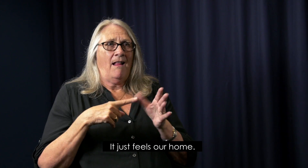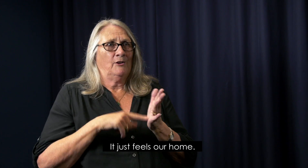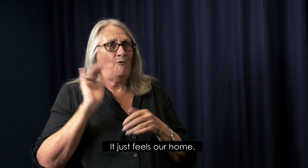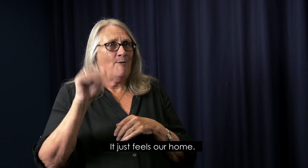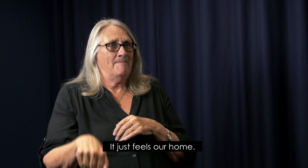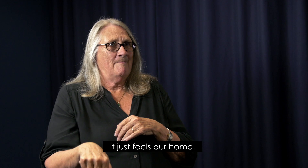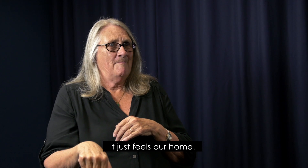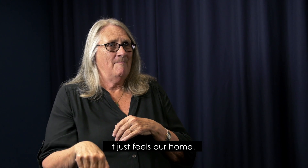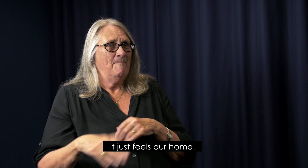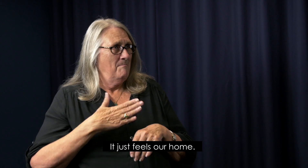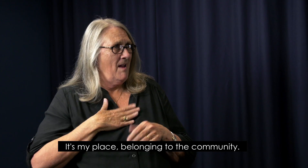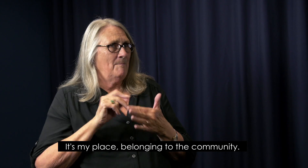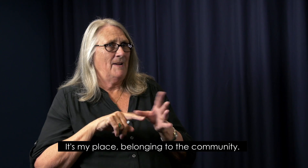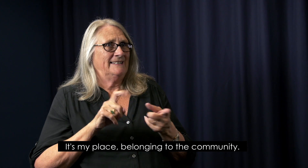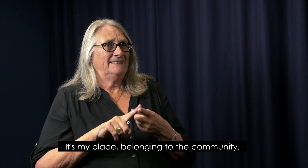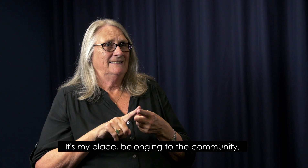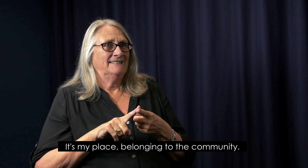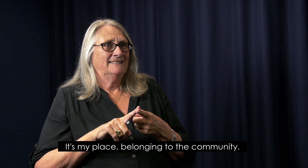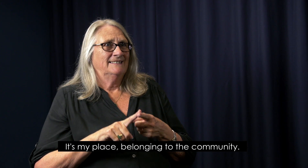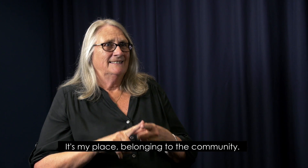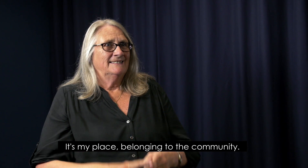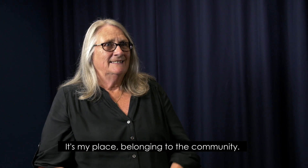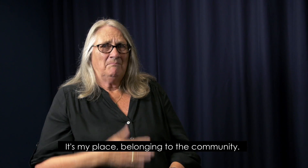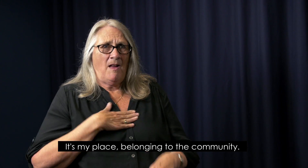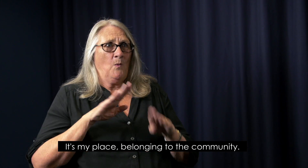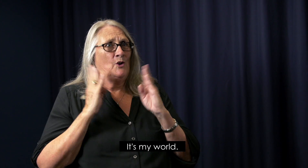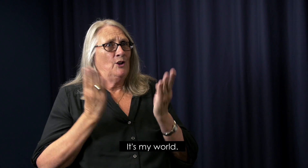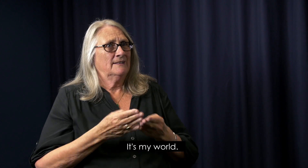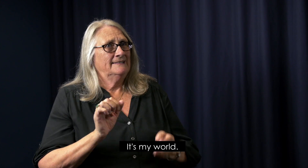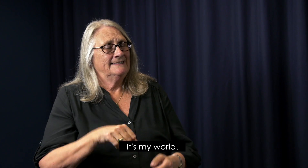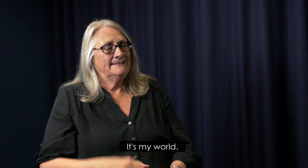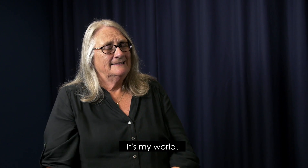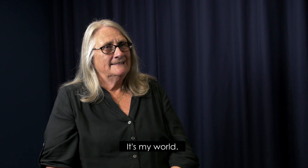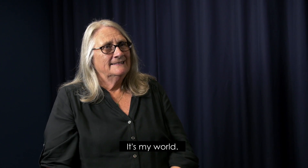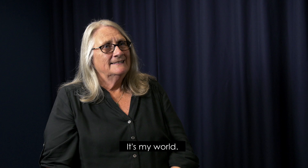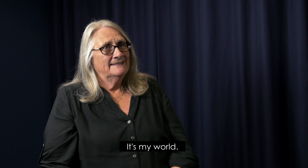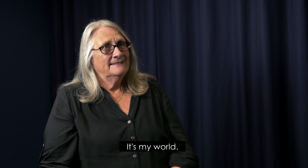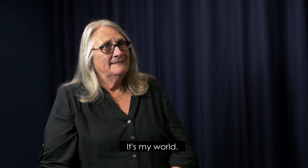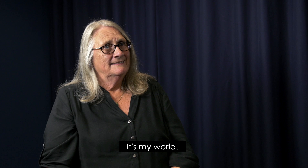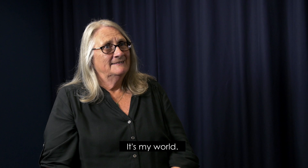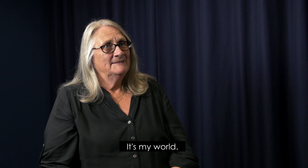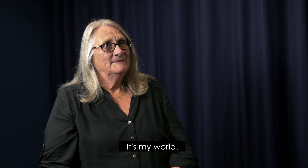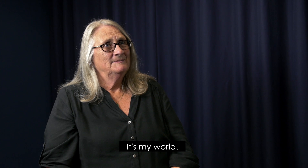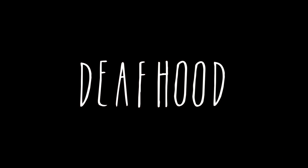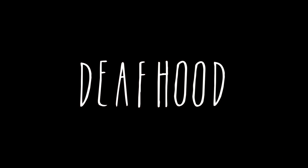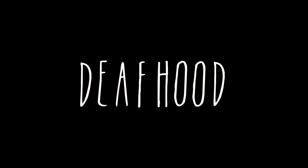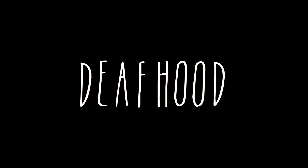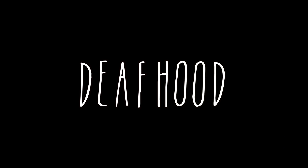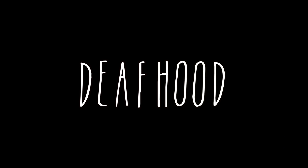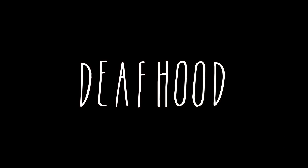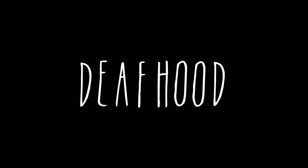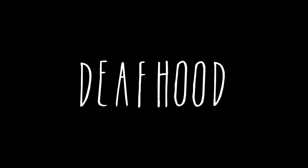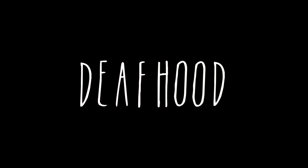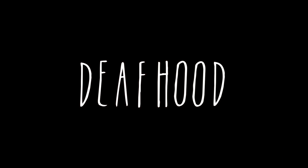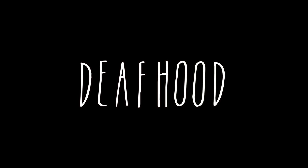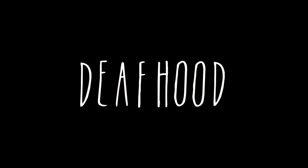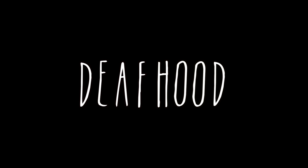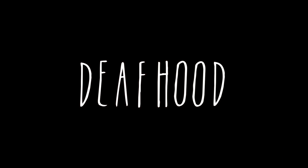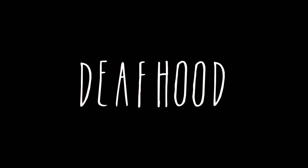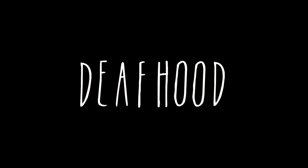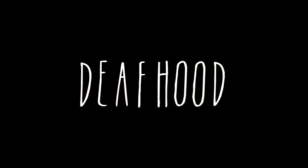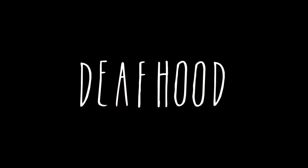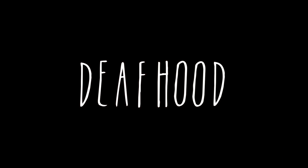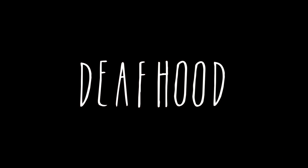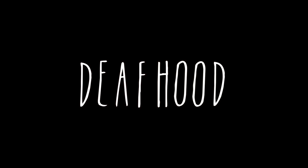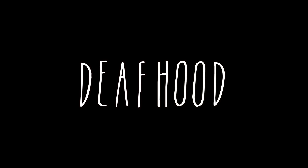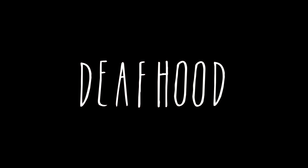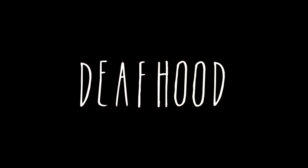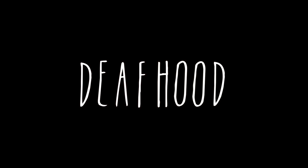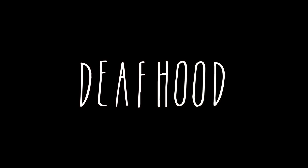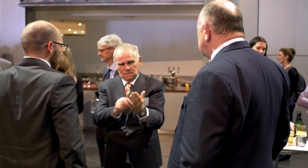SILENCE